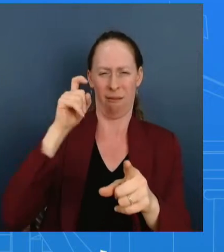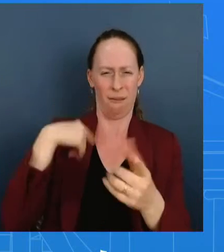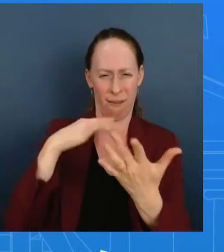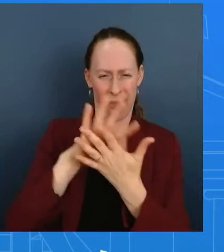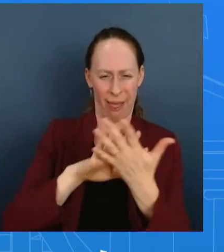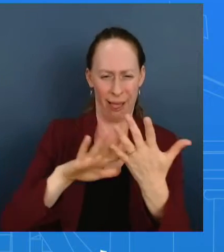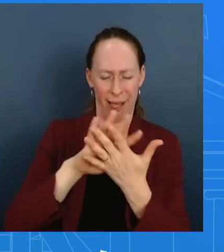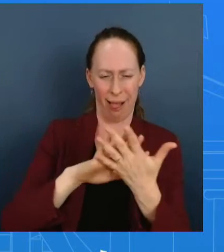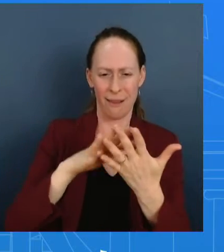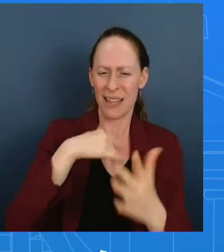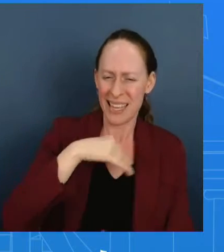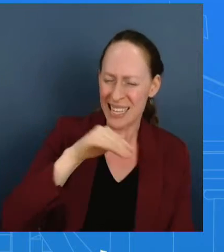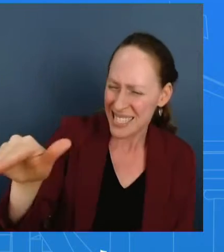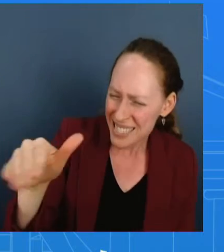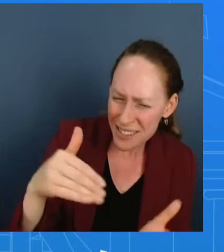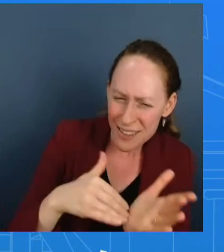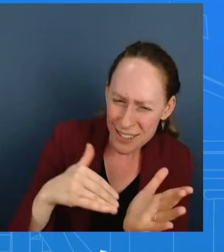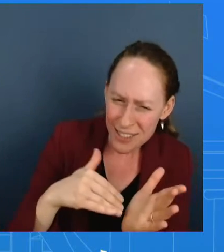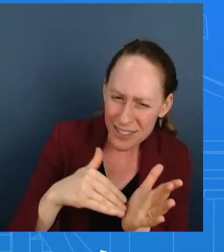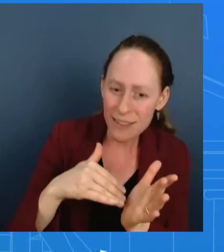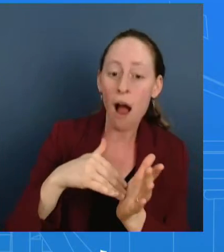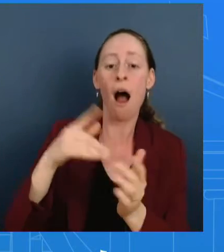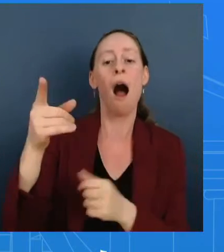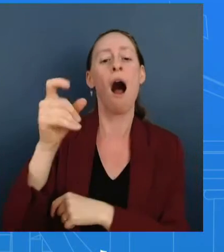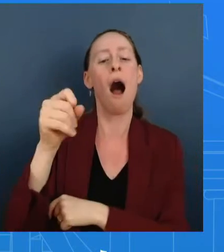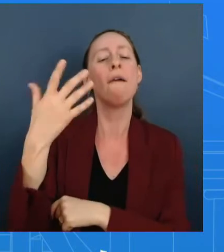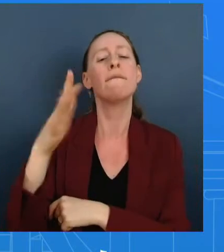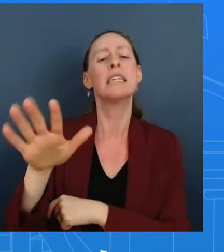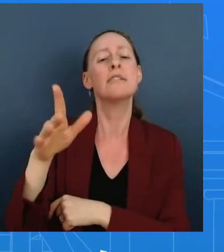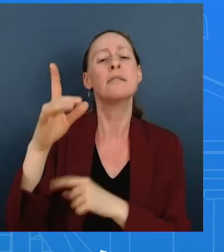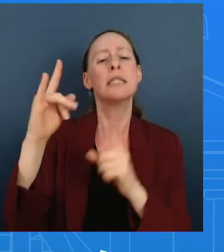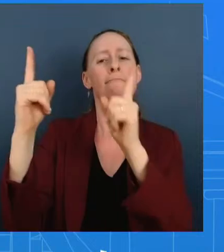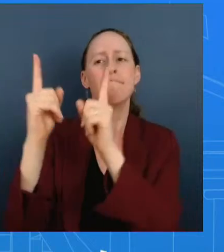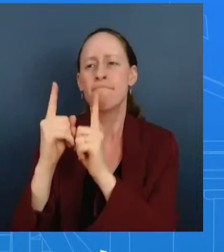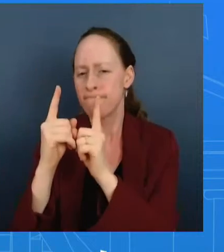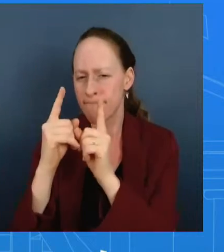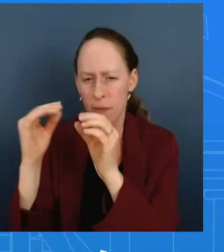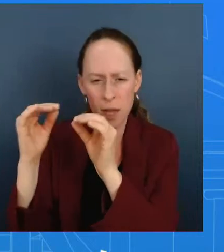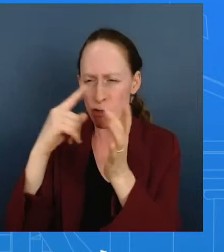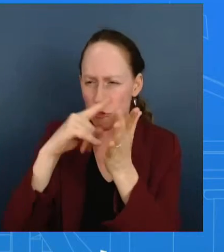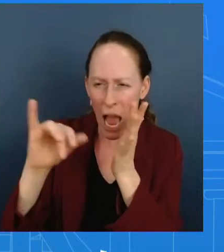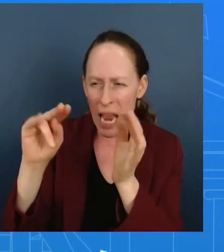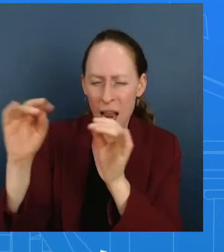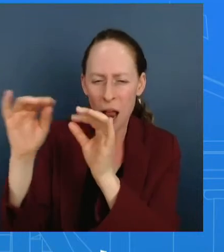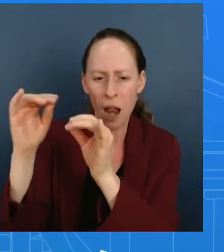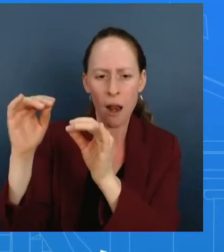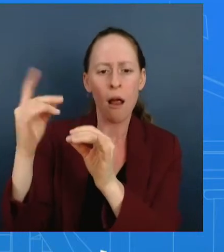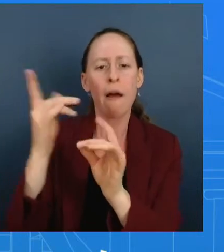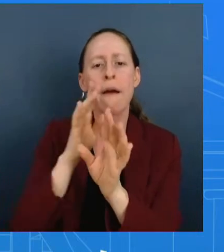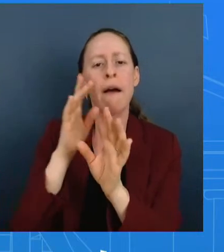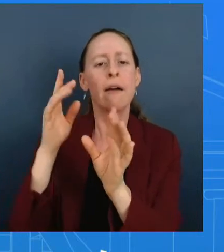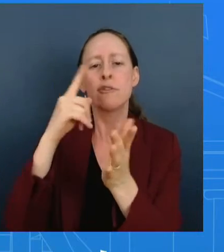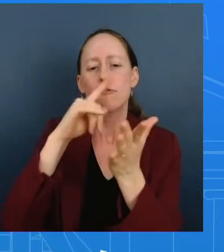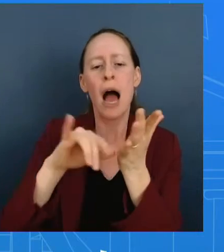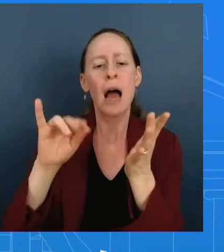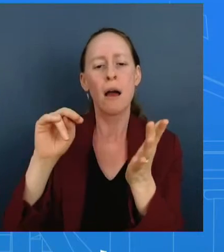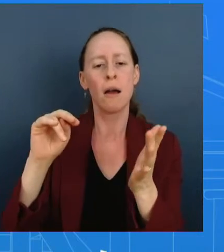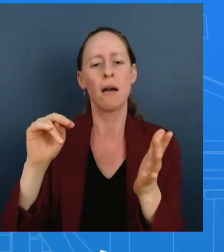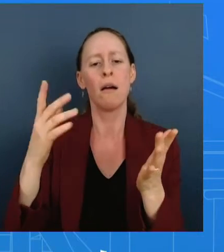That's what he said. But in answering the question, I was talking about the medical exam; I was talking about the physical. The Press: And then two quick ones. There's a lot of reporting in the last 24 hours -- Ms. Jean-Pierre: Sure.